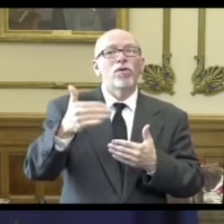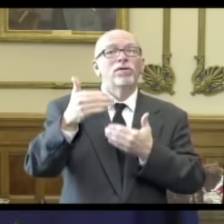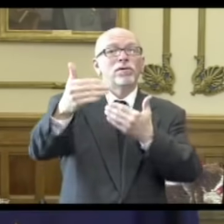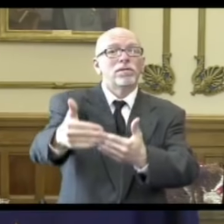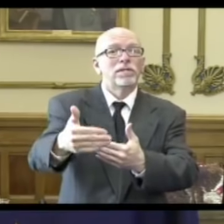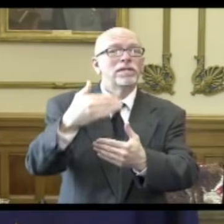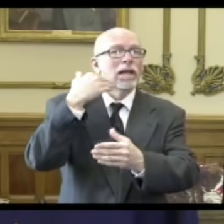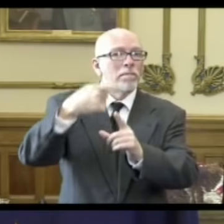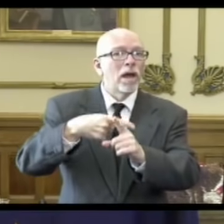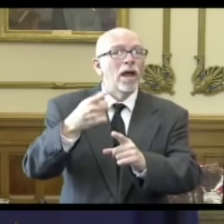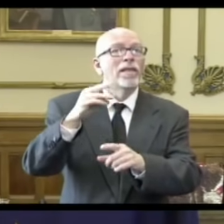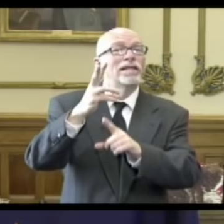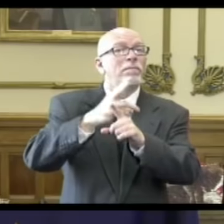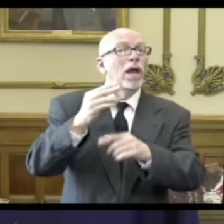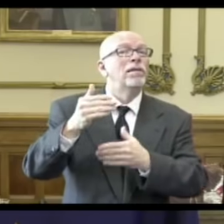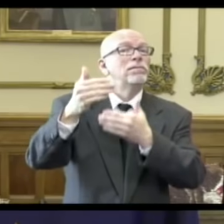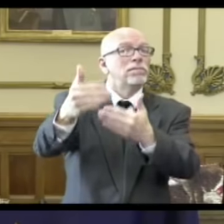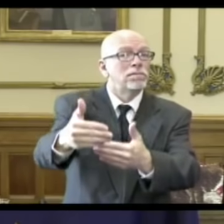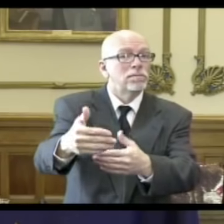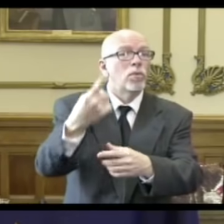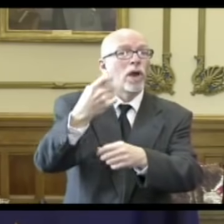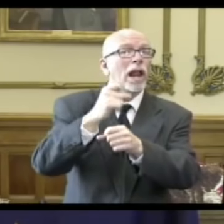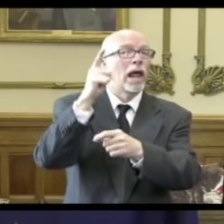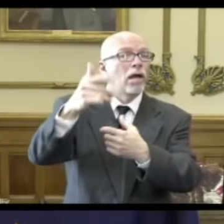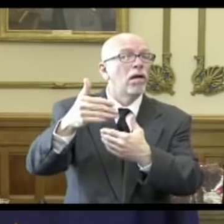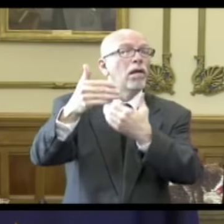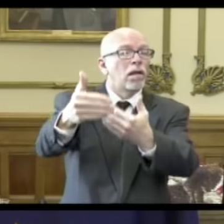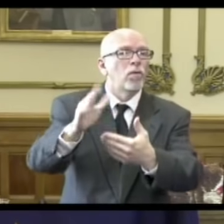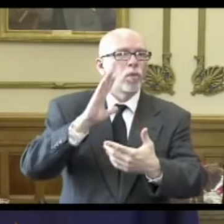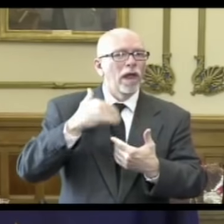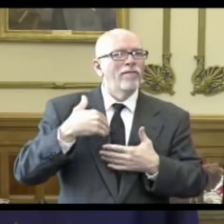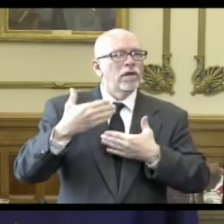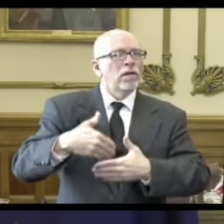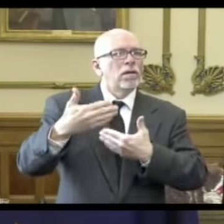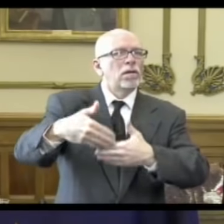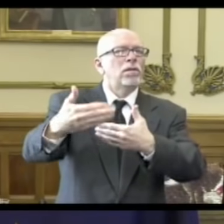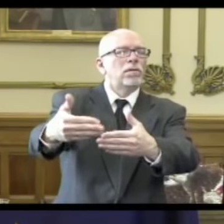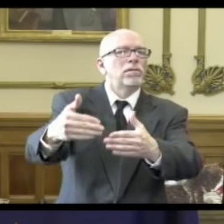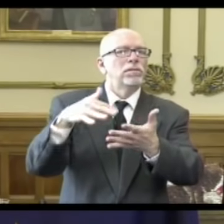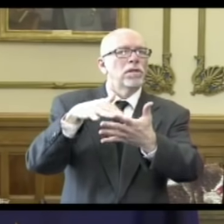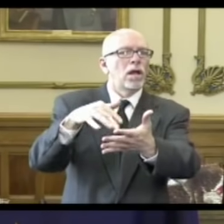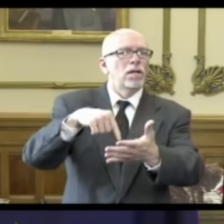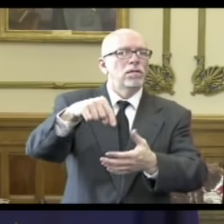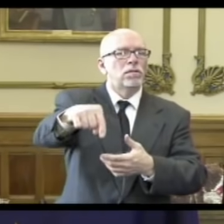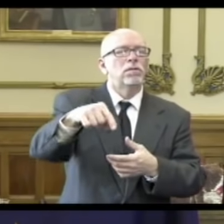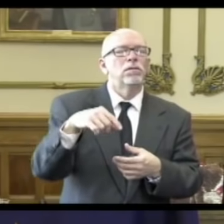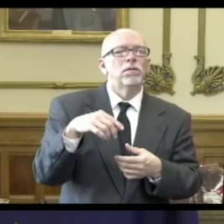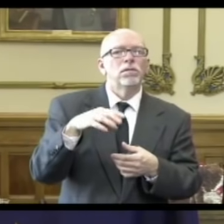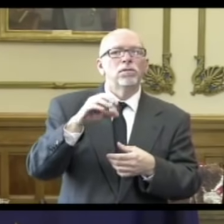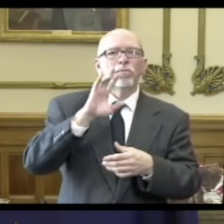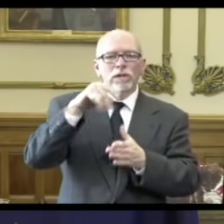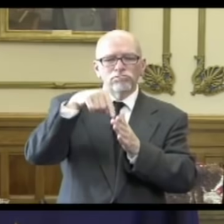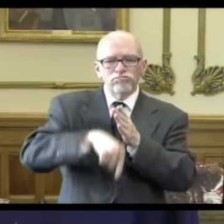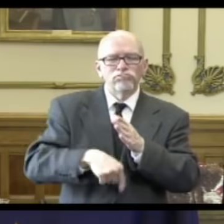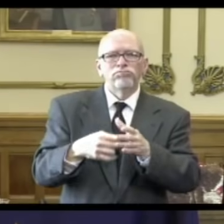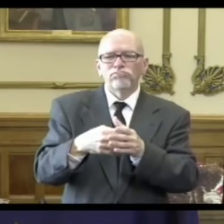INFORMATION WE'RE GOING TO BE DOING MORE OBVIOUSLY TALKED ABOUT PHASE BUT THEN WE'LL HAVE ANOTHER PHASE NEXT MONTH IN 6 MONTHS AND A YEAR FROM